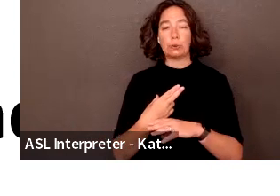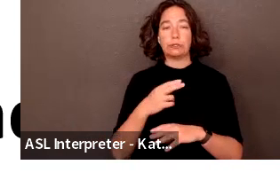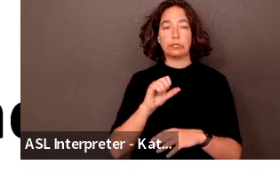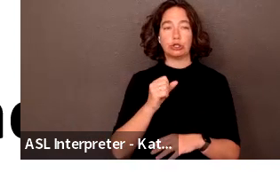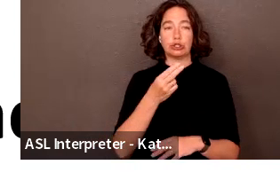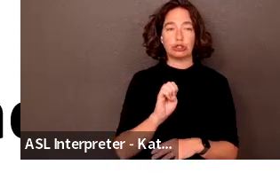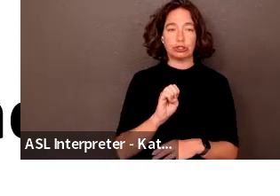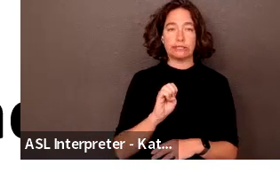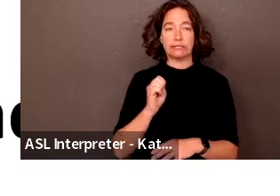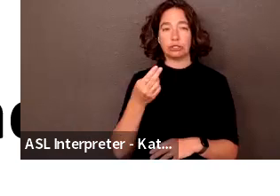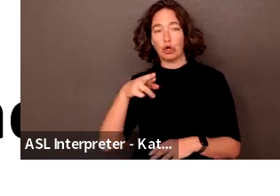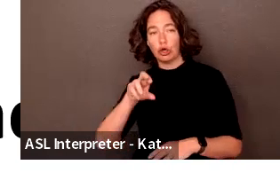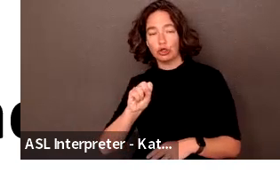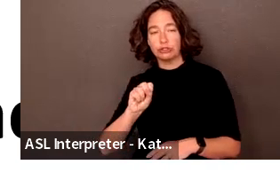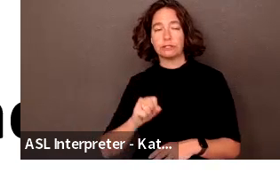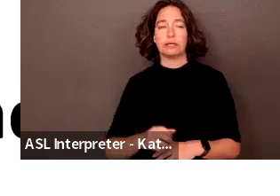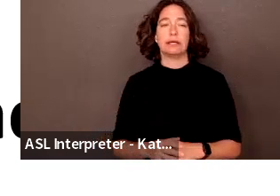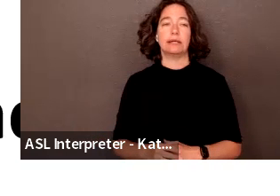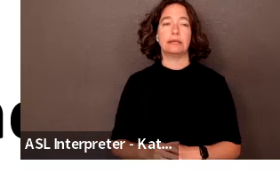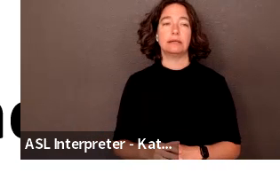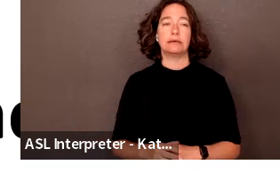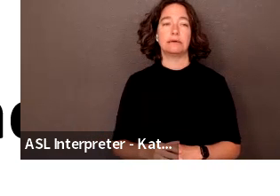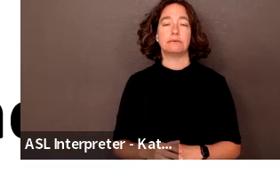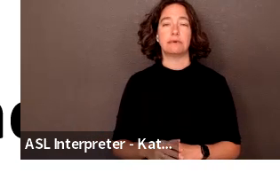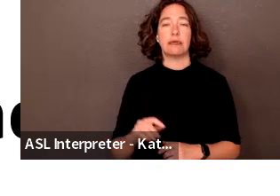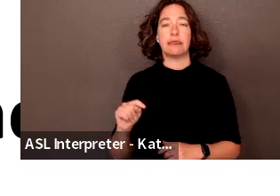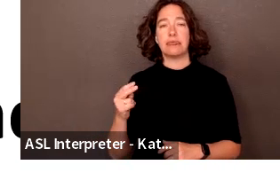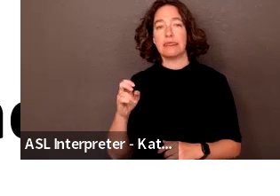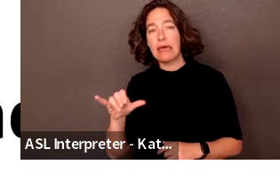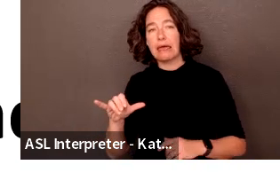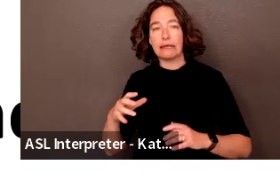that we're able to do that. We want to ask everybody to -- as